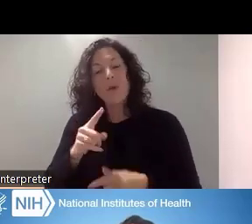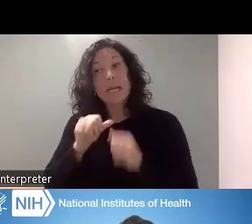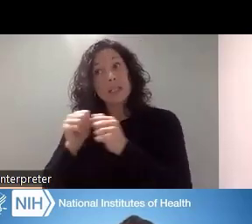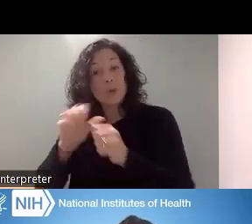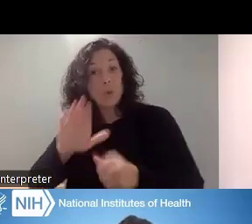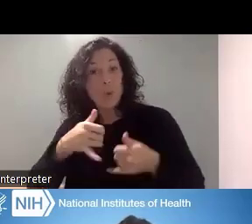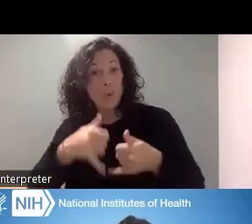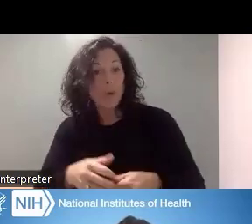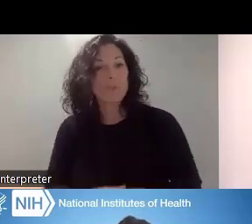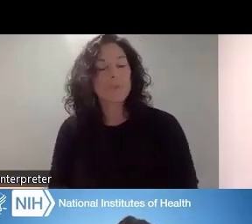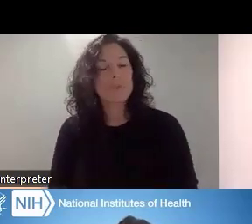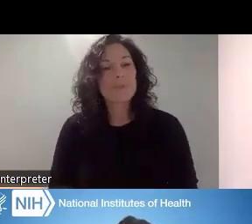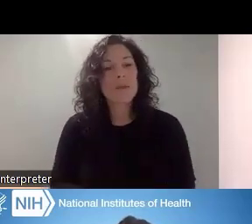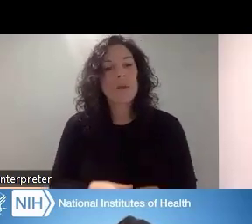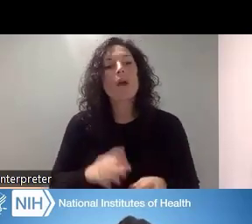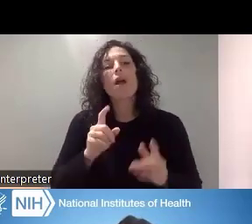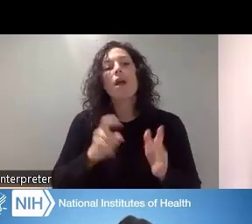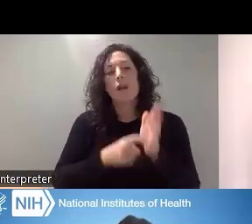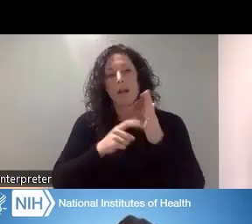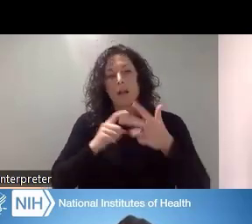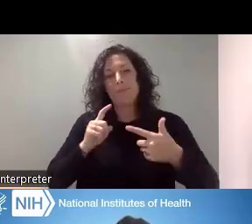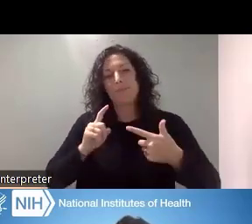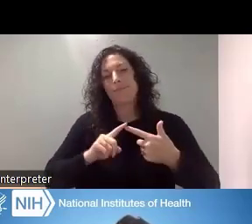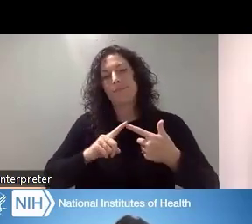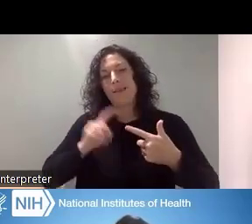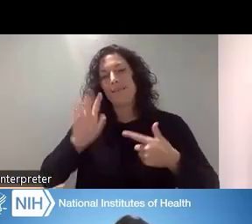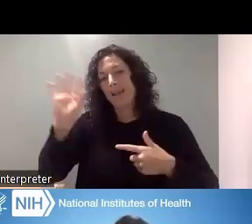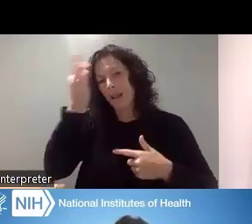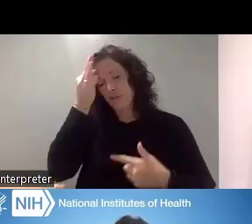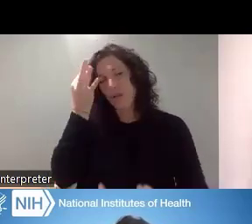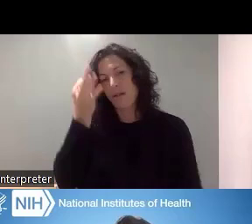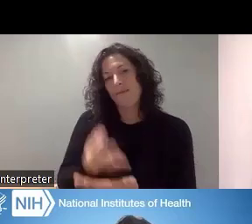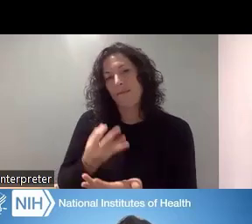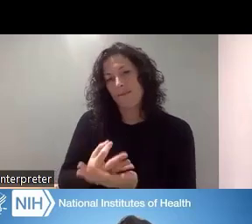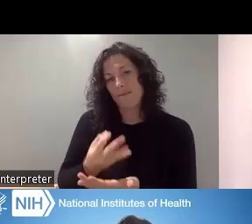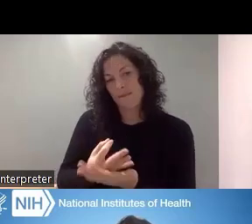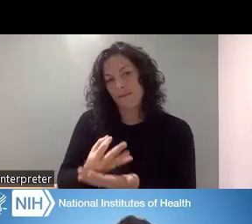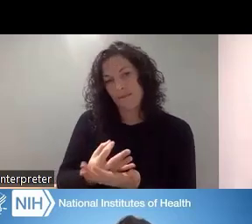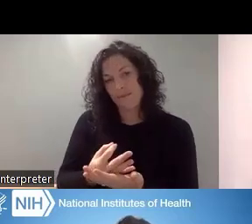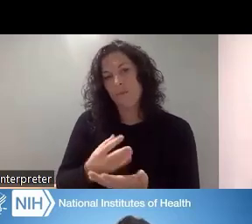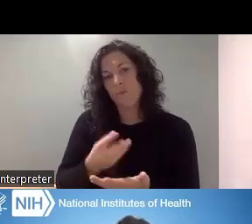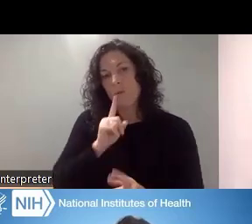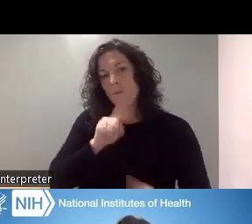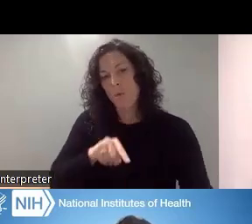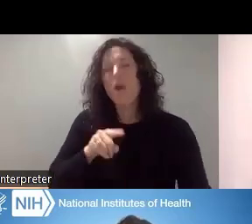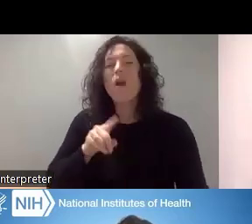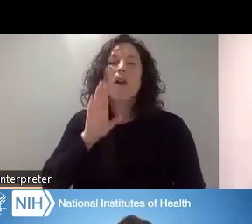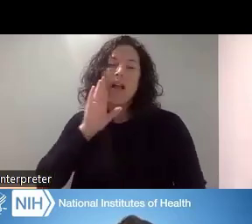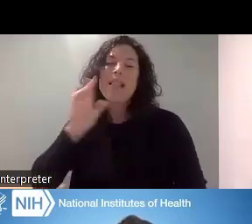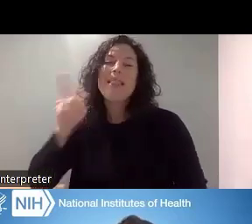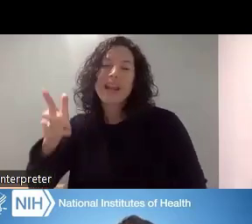We also require the federal financial report, and there's going to be another presentation later today that will go through that in detail.